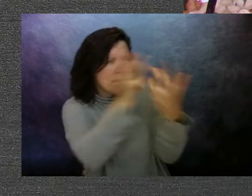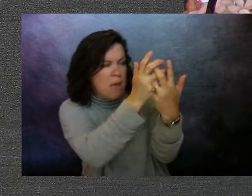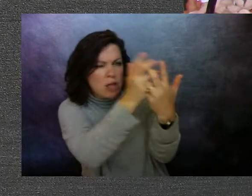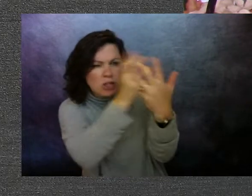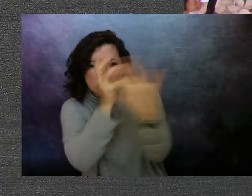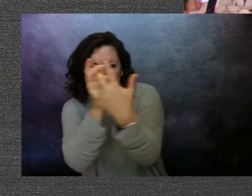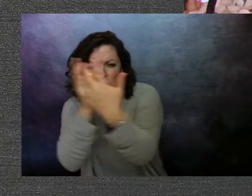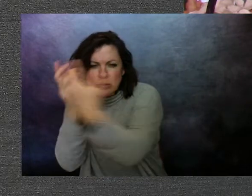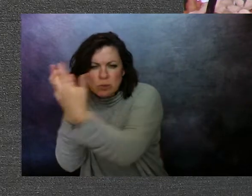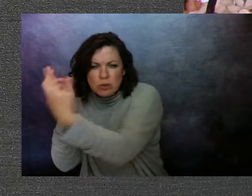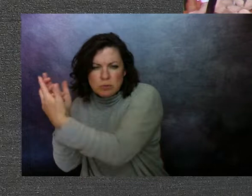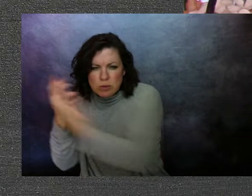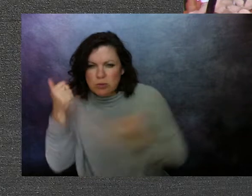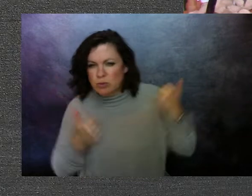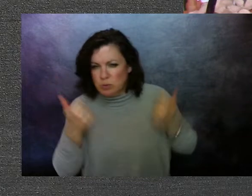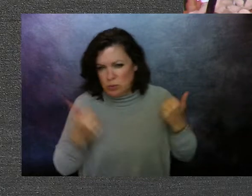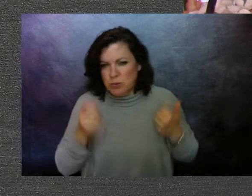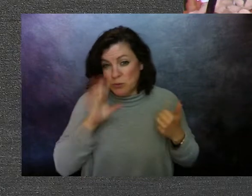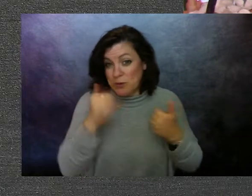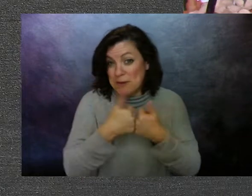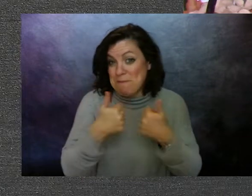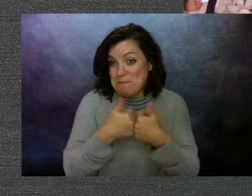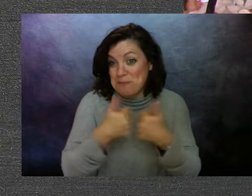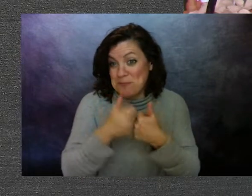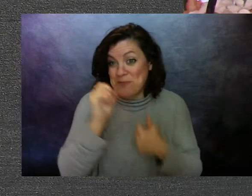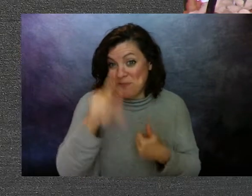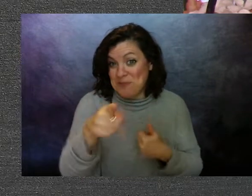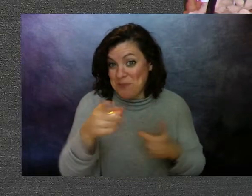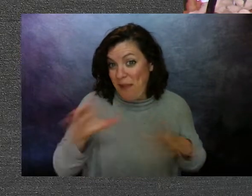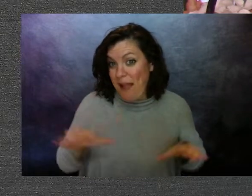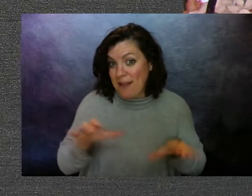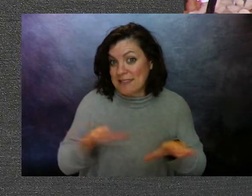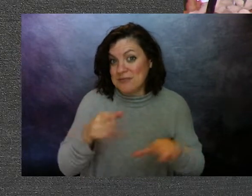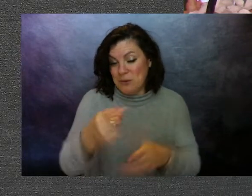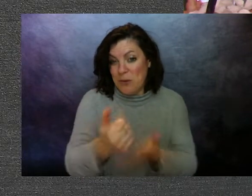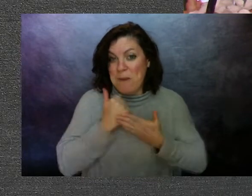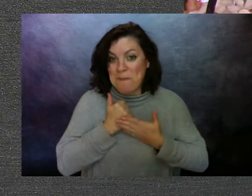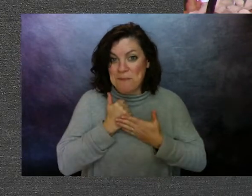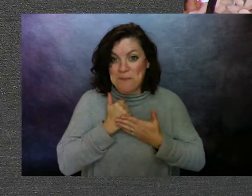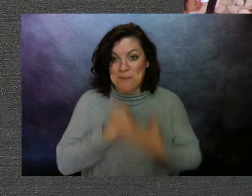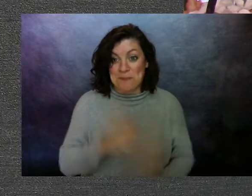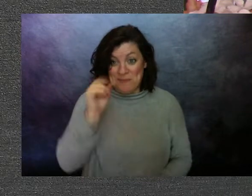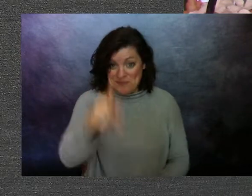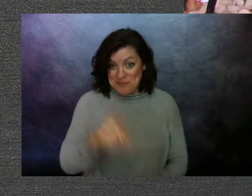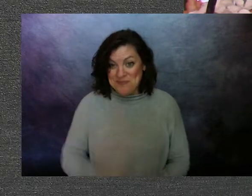sort them and decide which season they belong to. Do you think that you can do that?